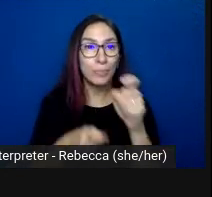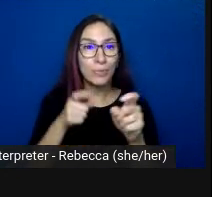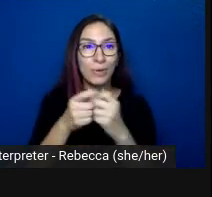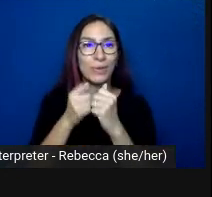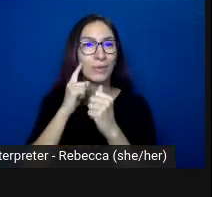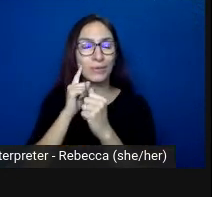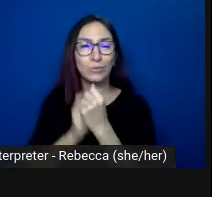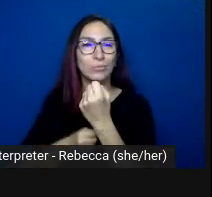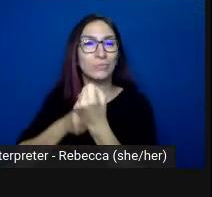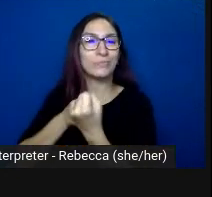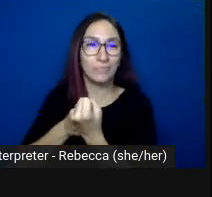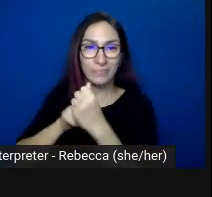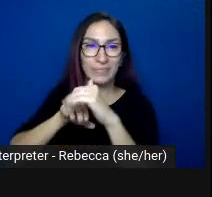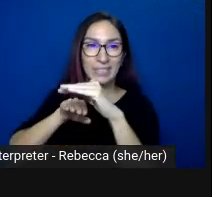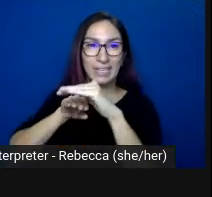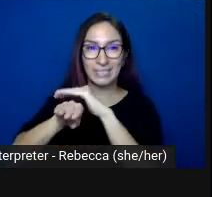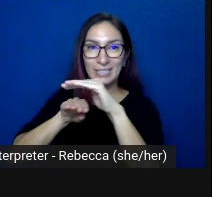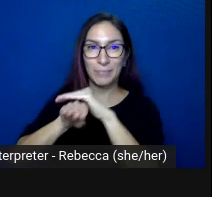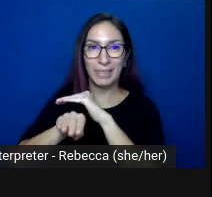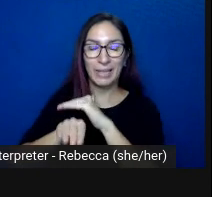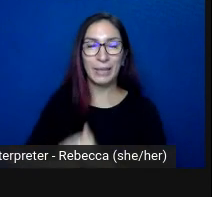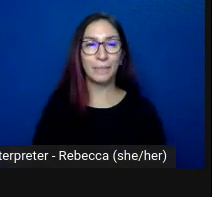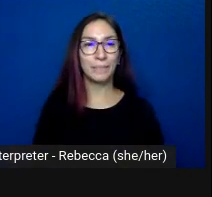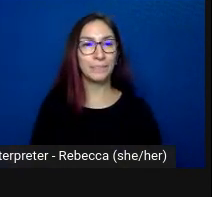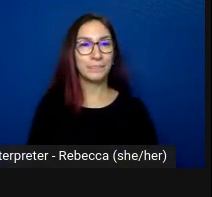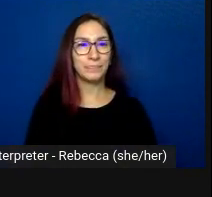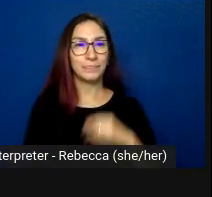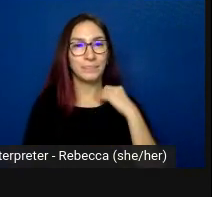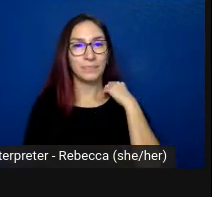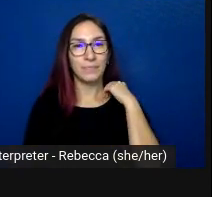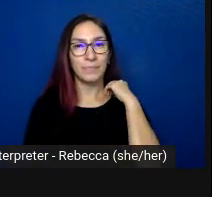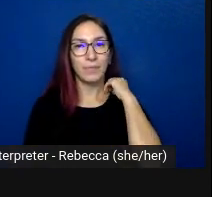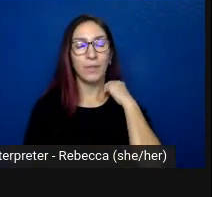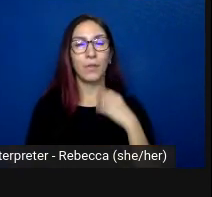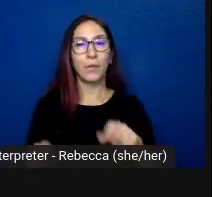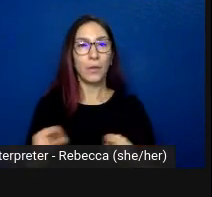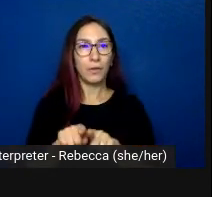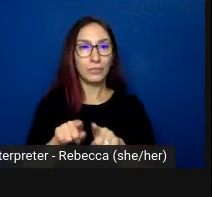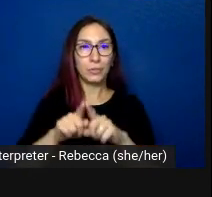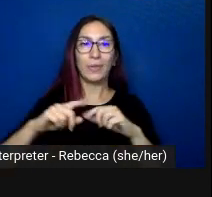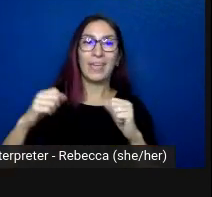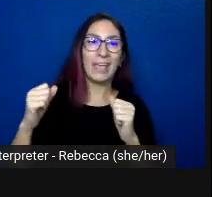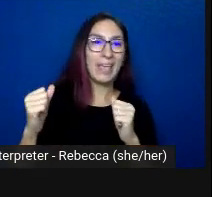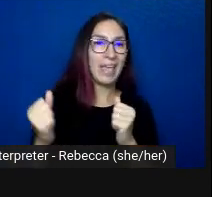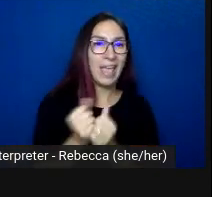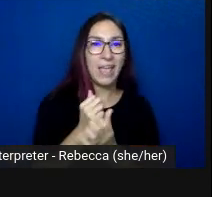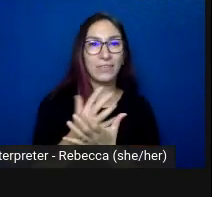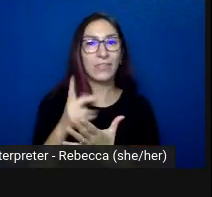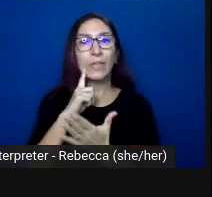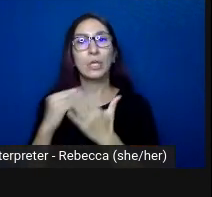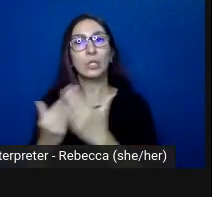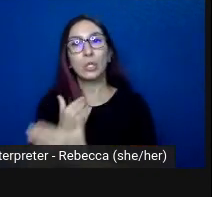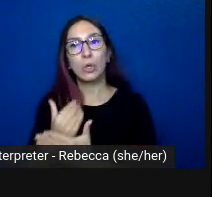Also, everything you get new to WordPress, test it.